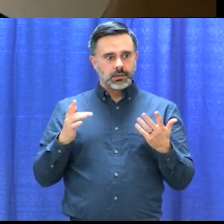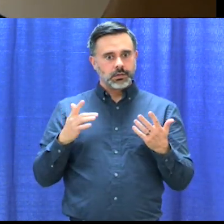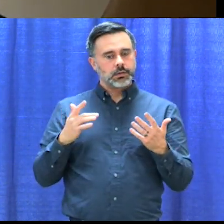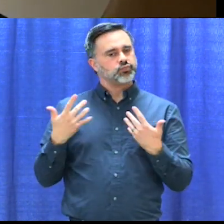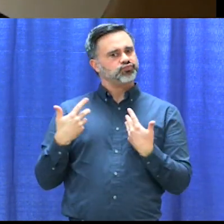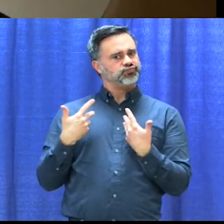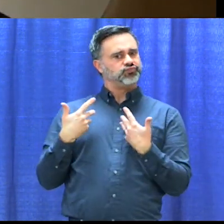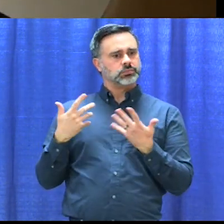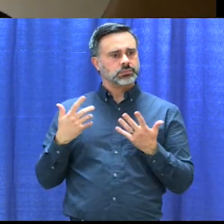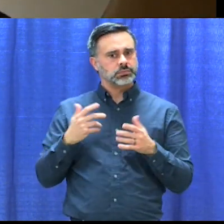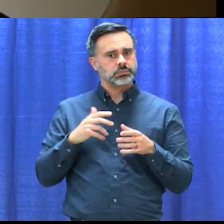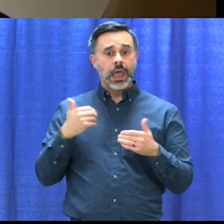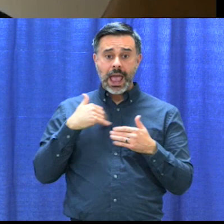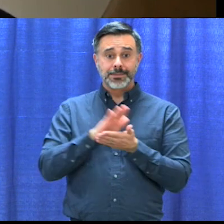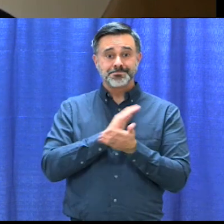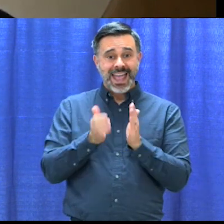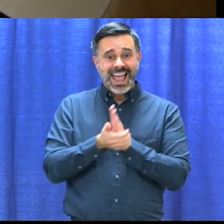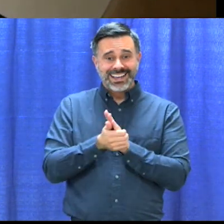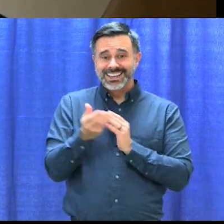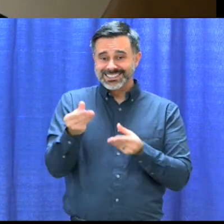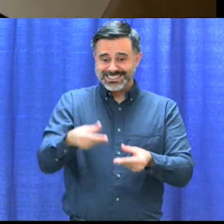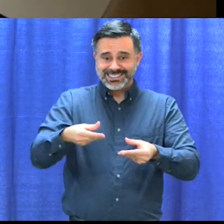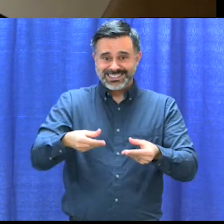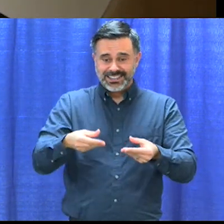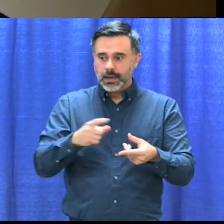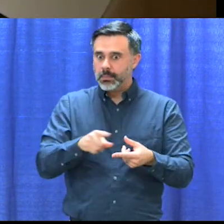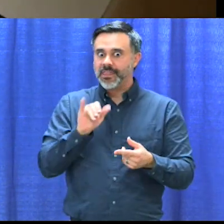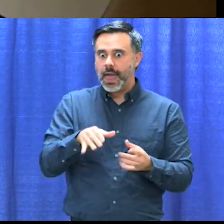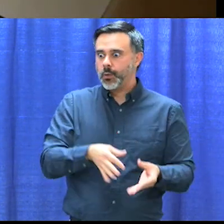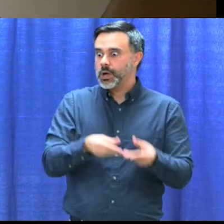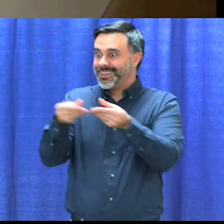We did have packets but those packets were also tied to the playlists.